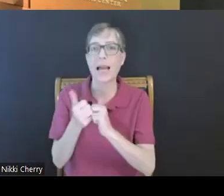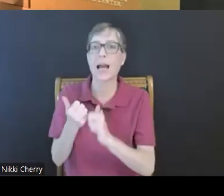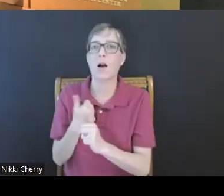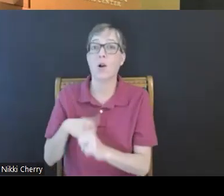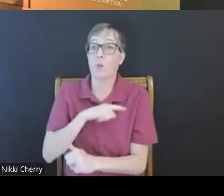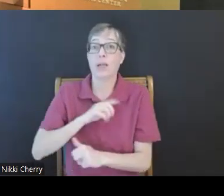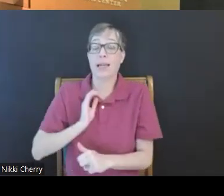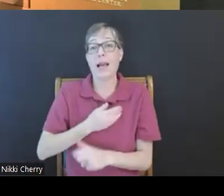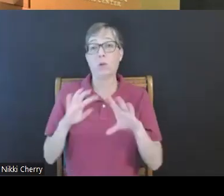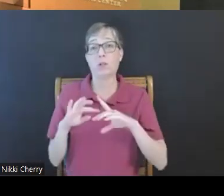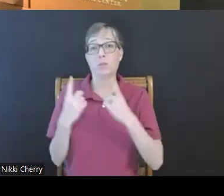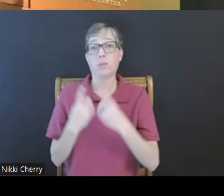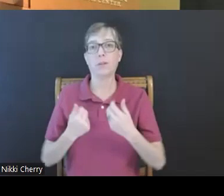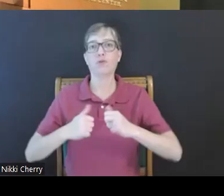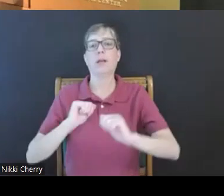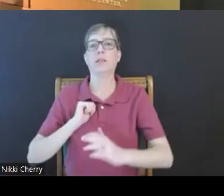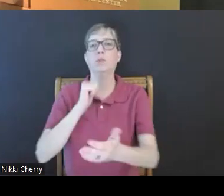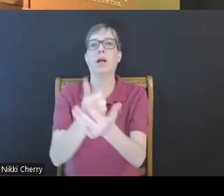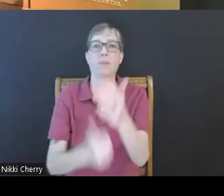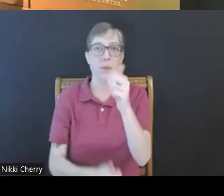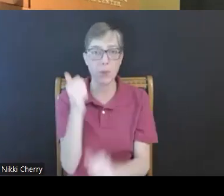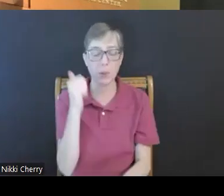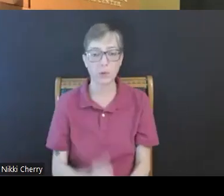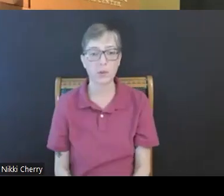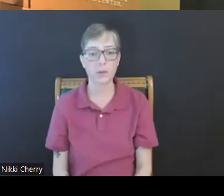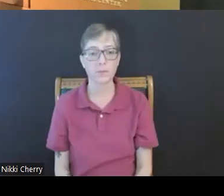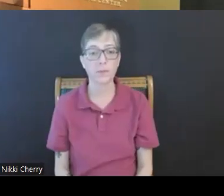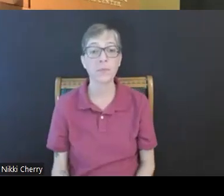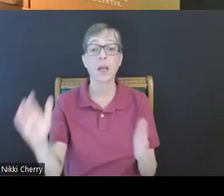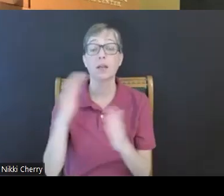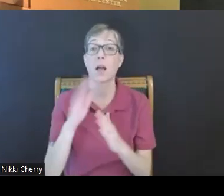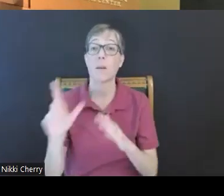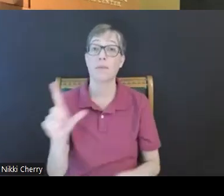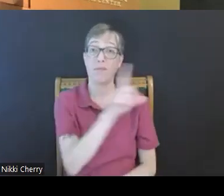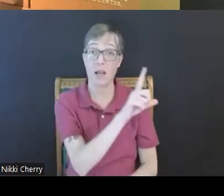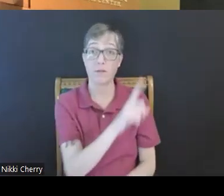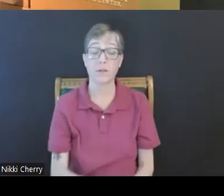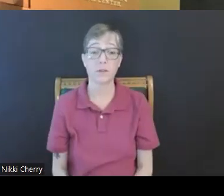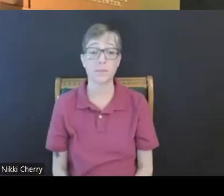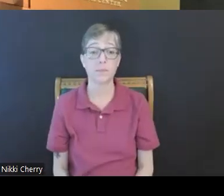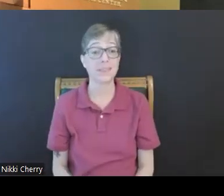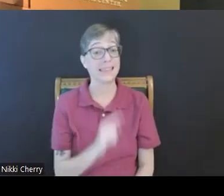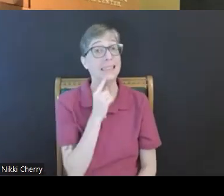know we start on the top left if you're really in a crisis uh we have the only 247 Psychiatry e